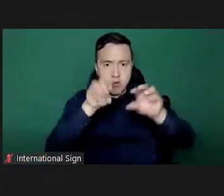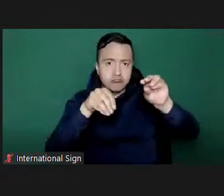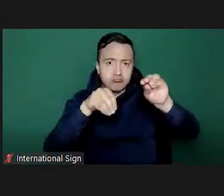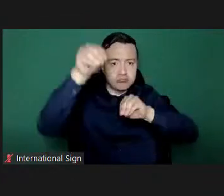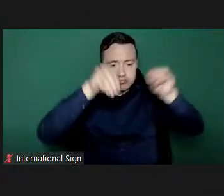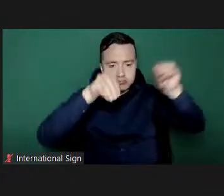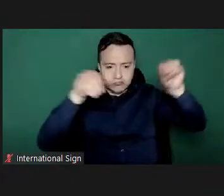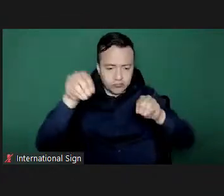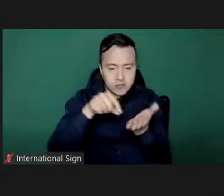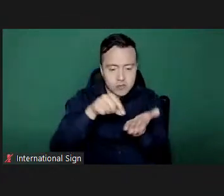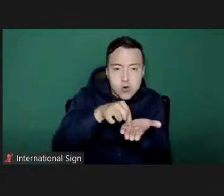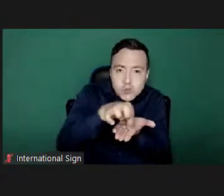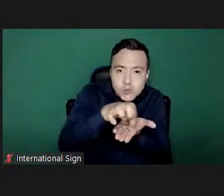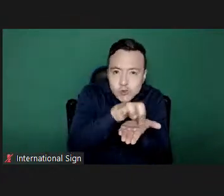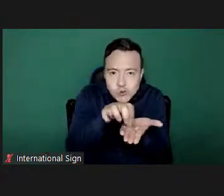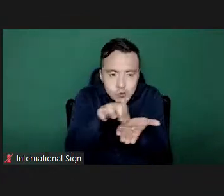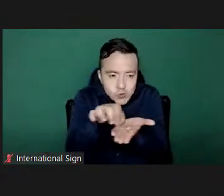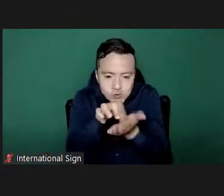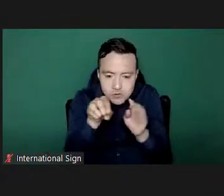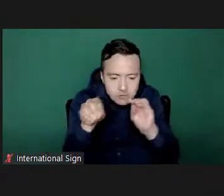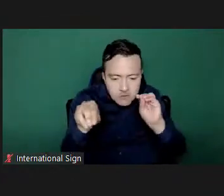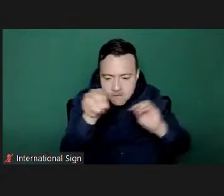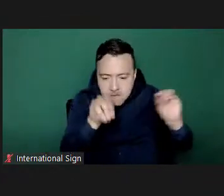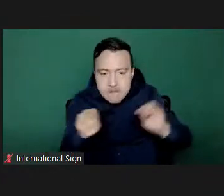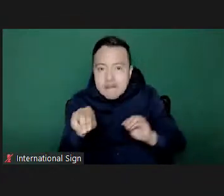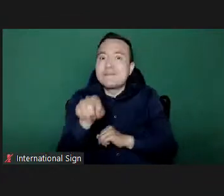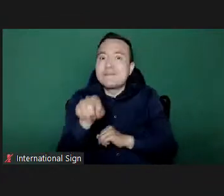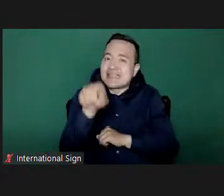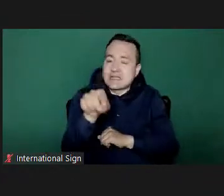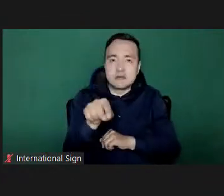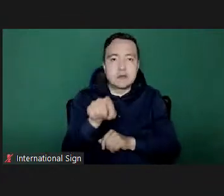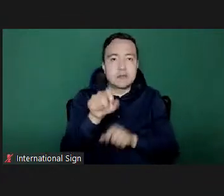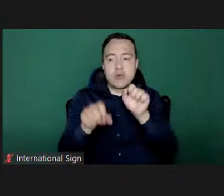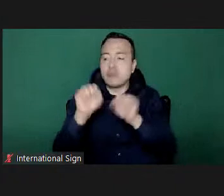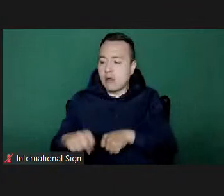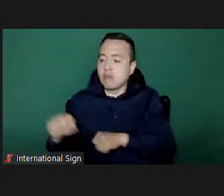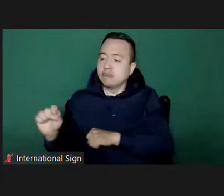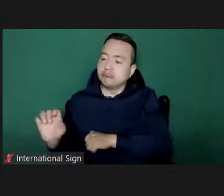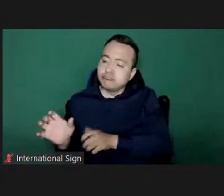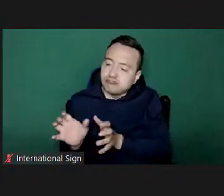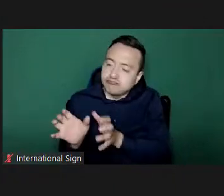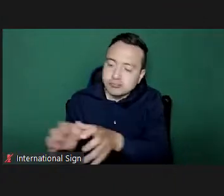more relevant to the challenges that we face across